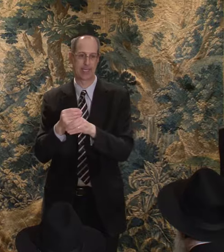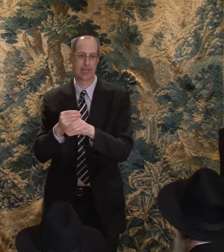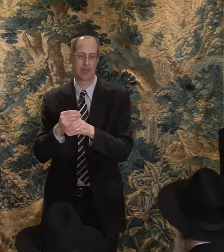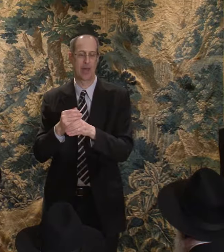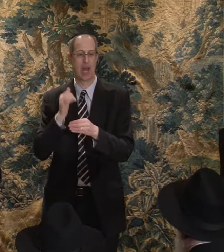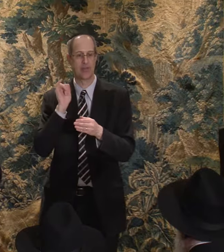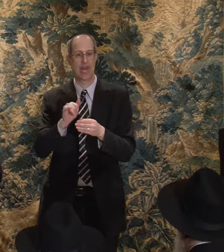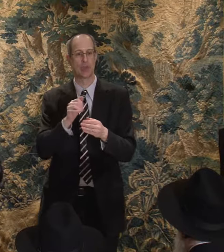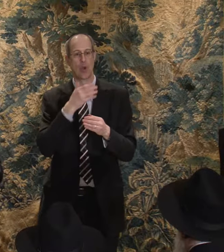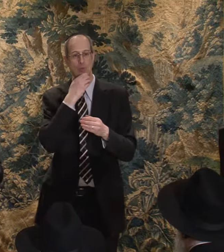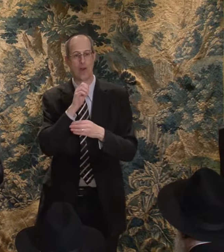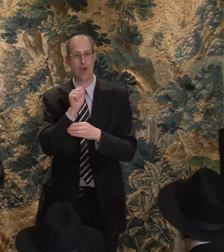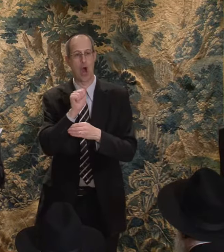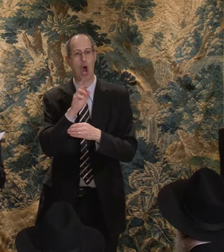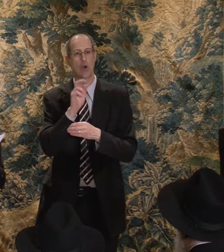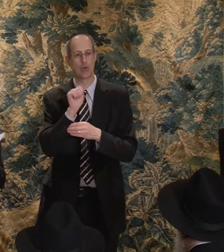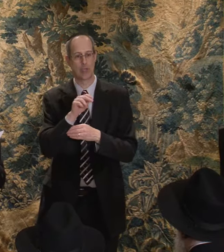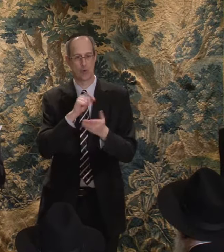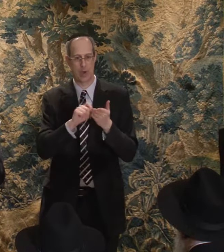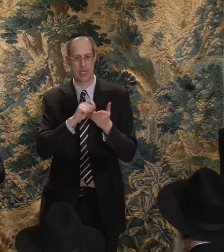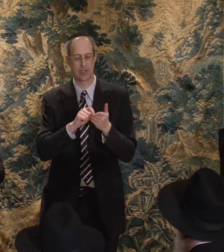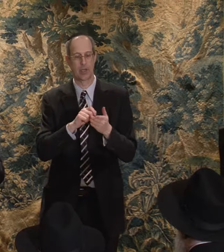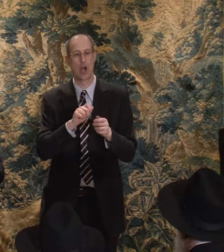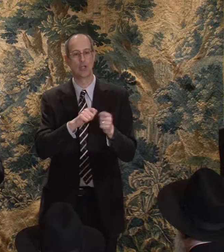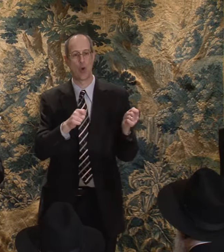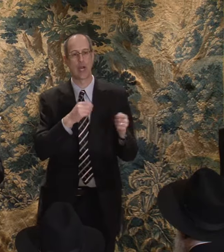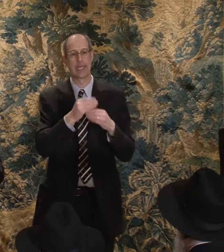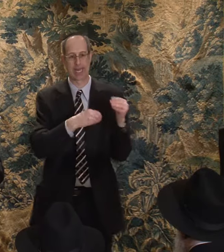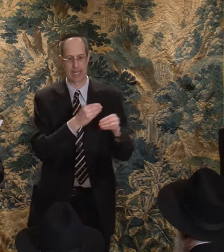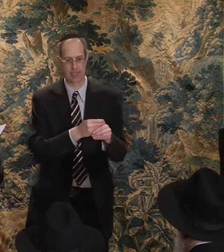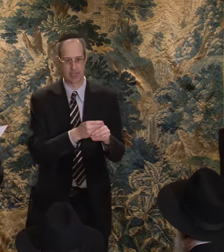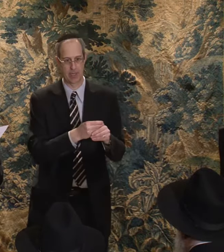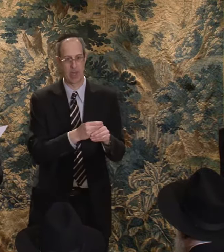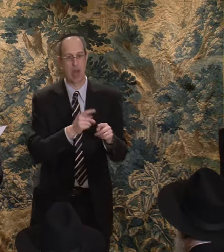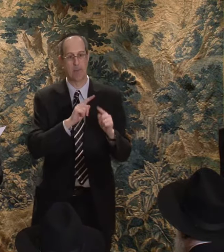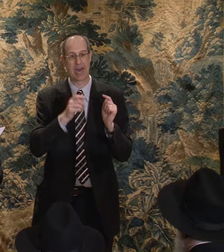writes again the Toyota ads mo of course is cressid but if somebody knows like